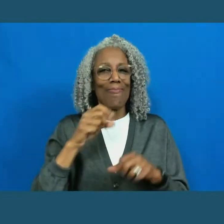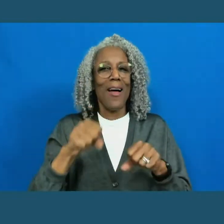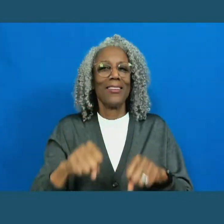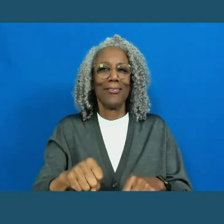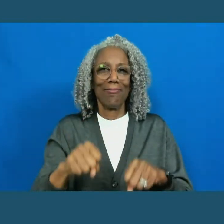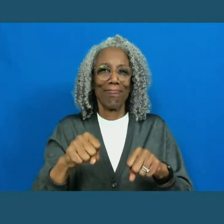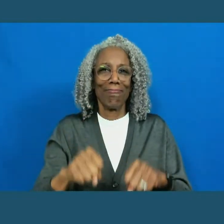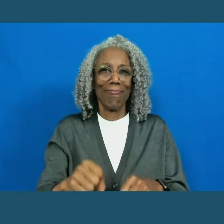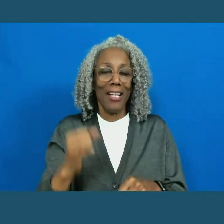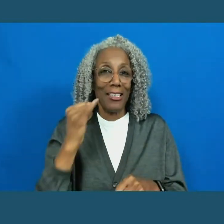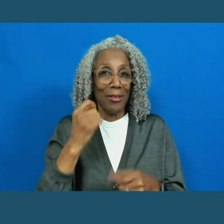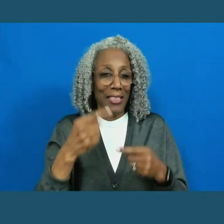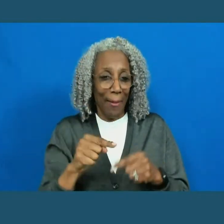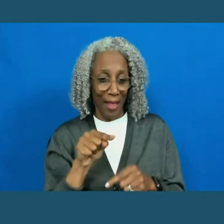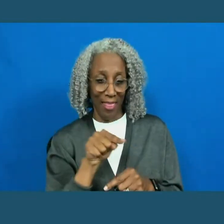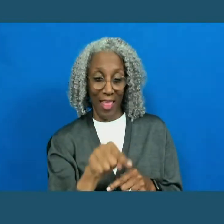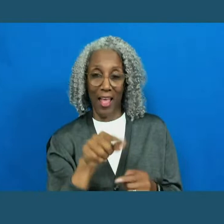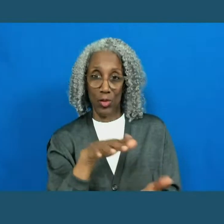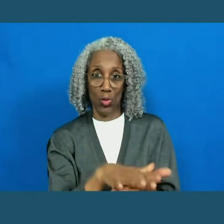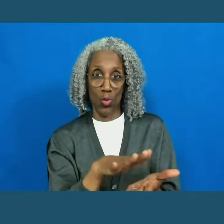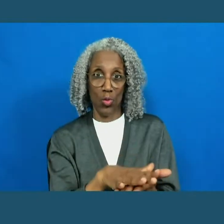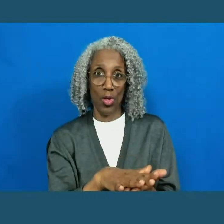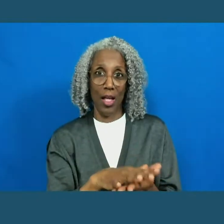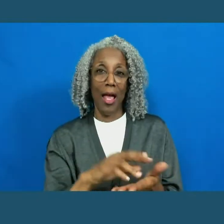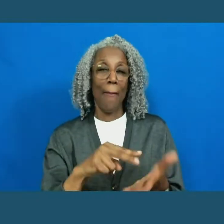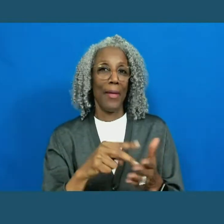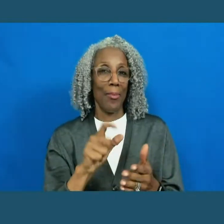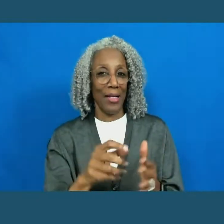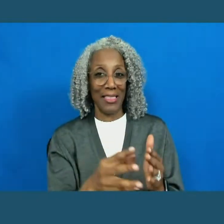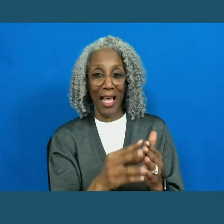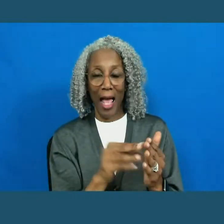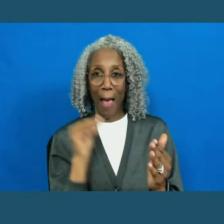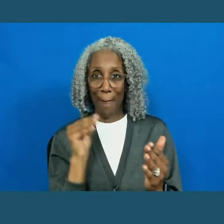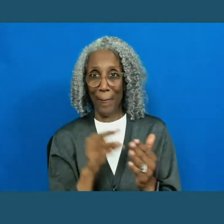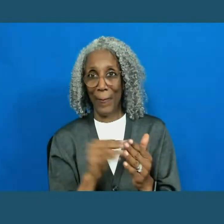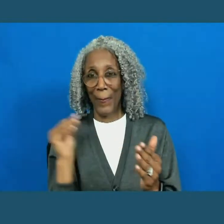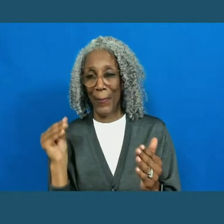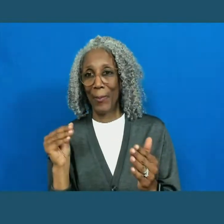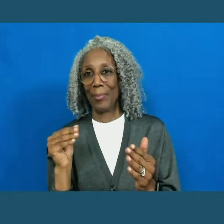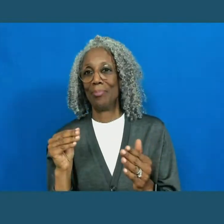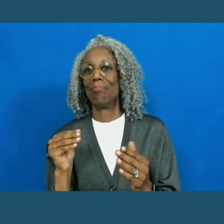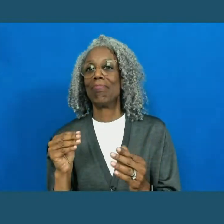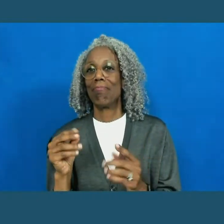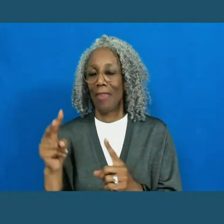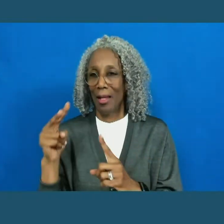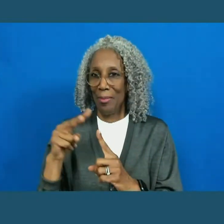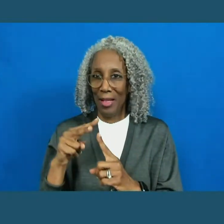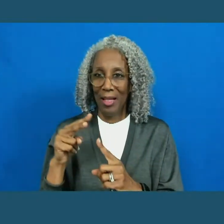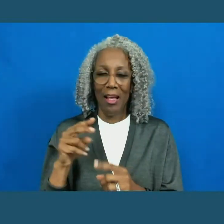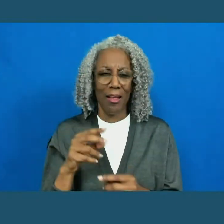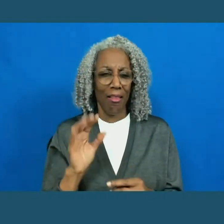that says To me, it's possible. And if it's happening at that